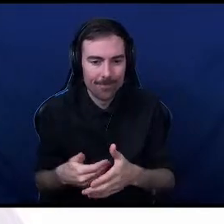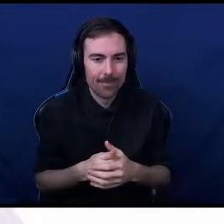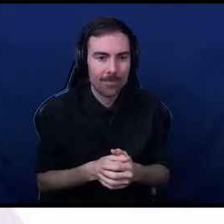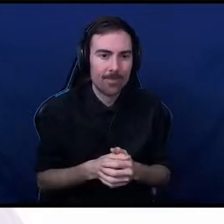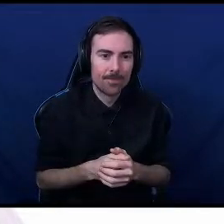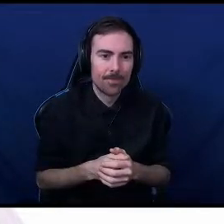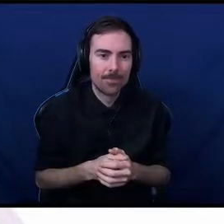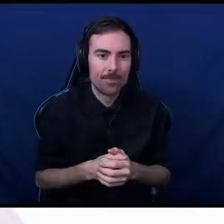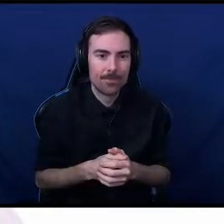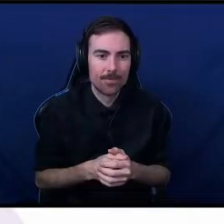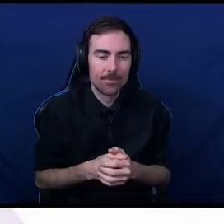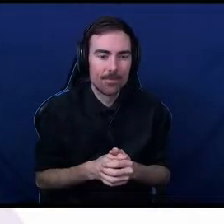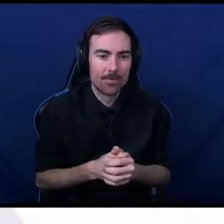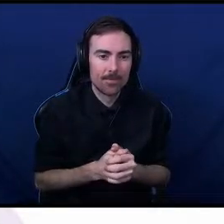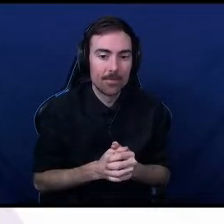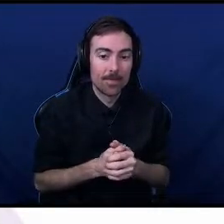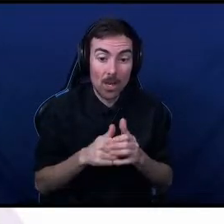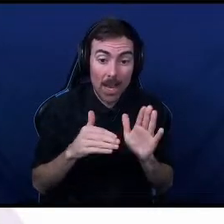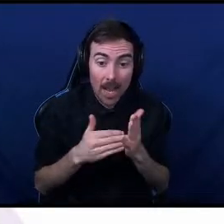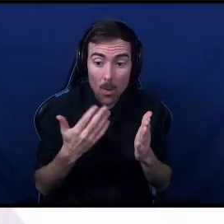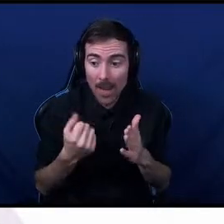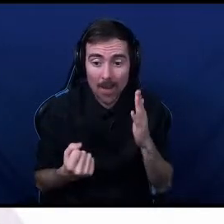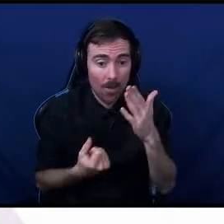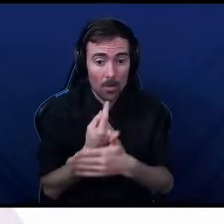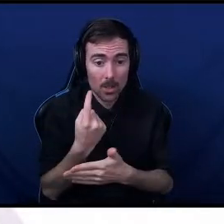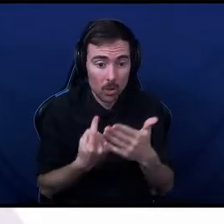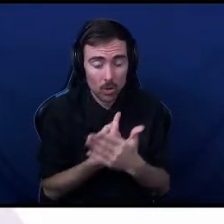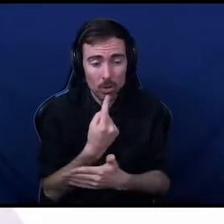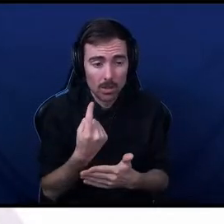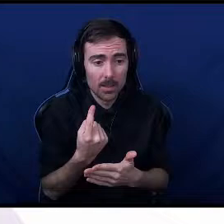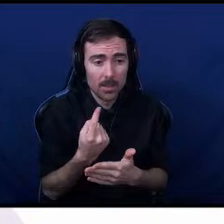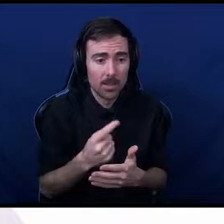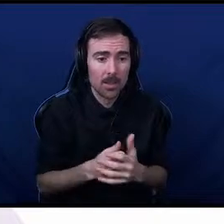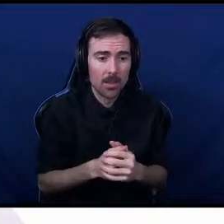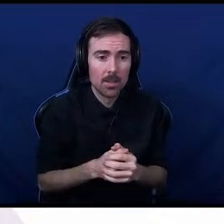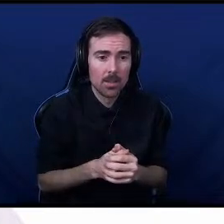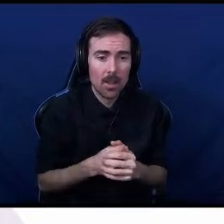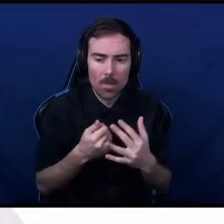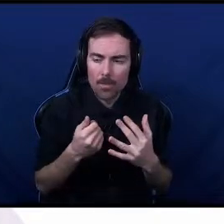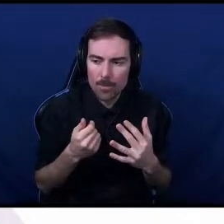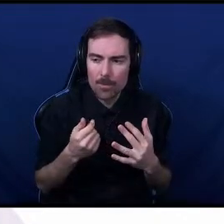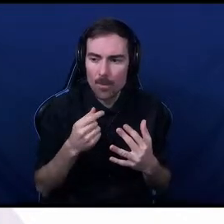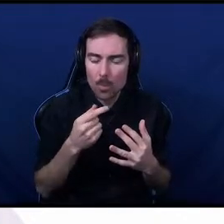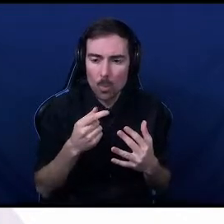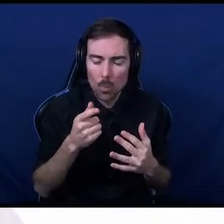I think we have a unique opportunity true understanding disability and utilising disability as a means to